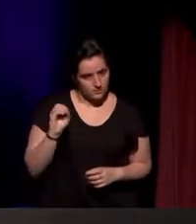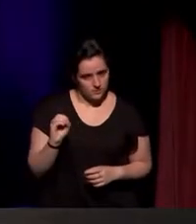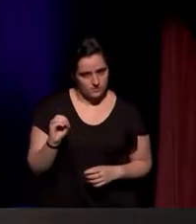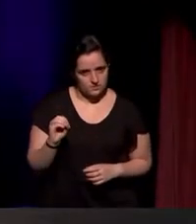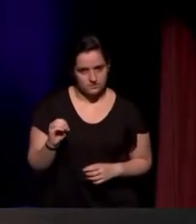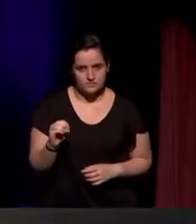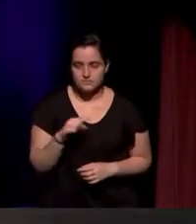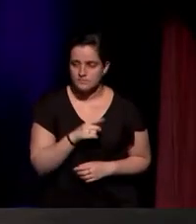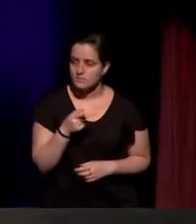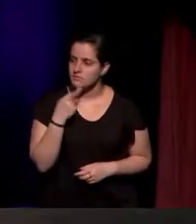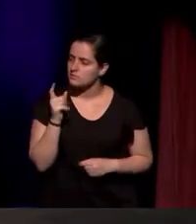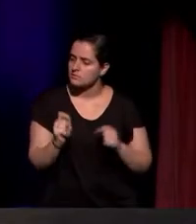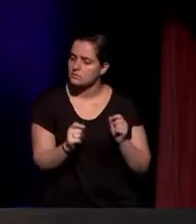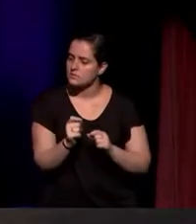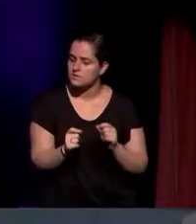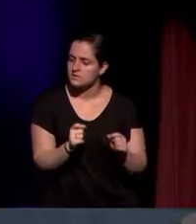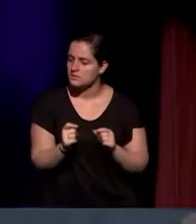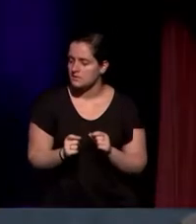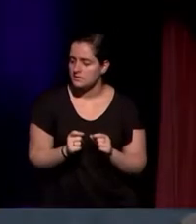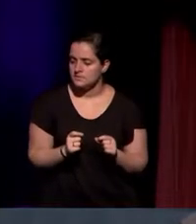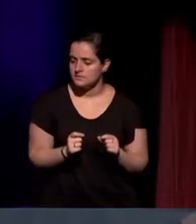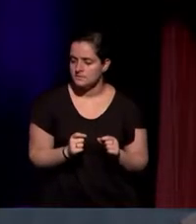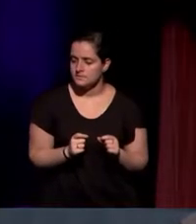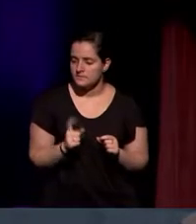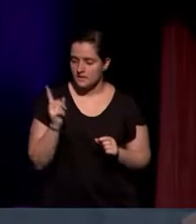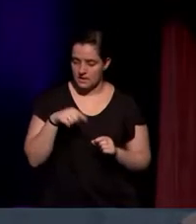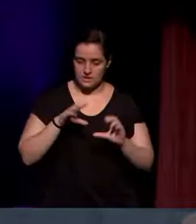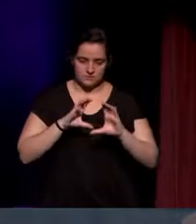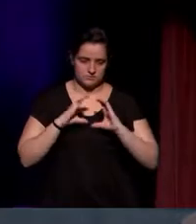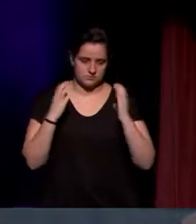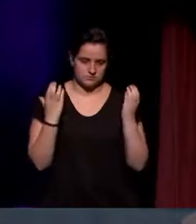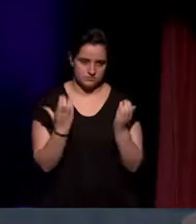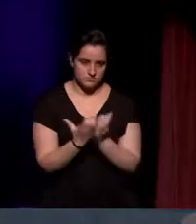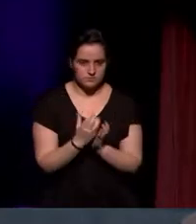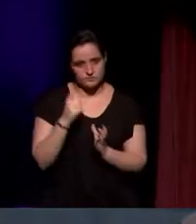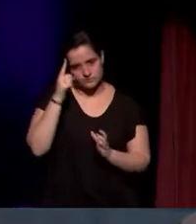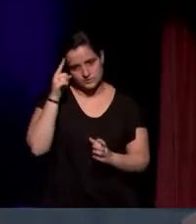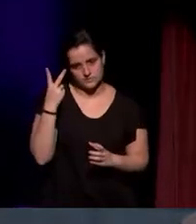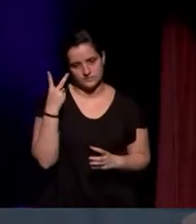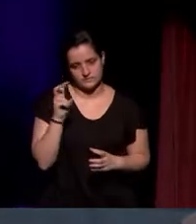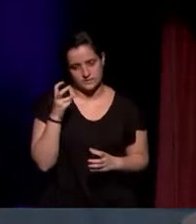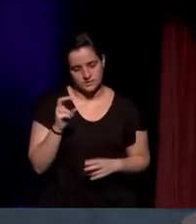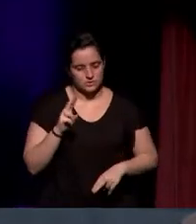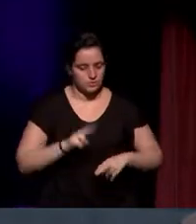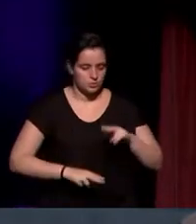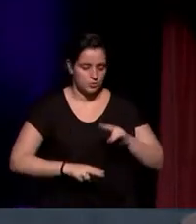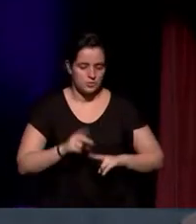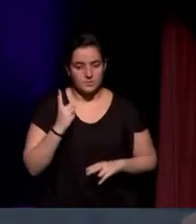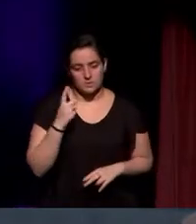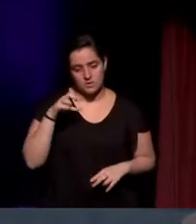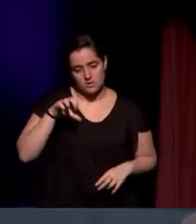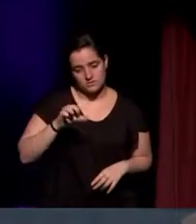makes its Constituent Assembly on June 25, 1962,